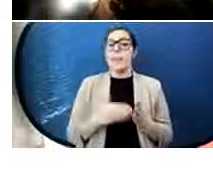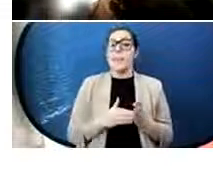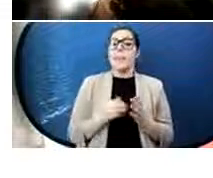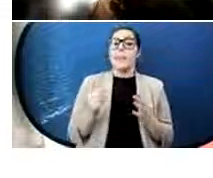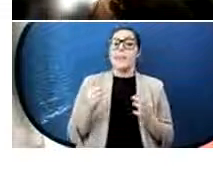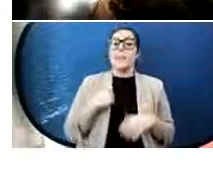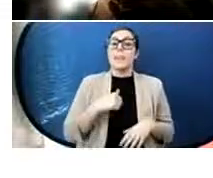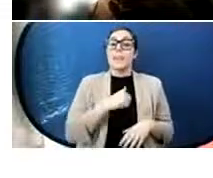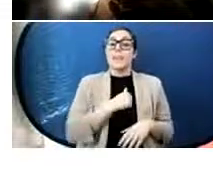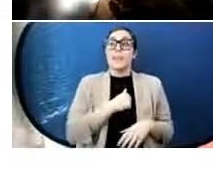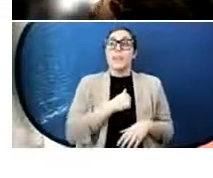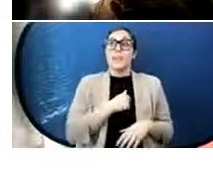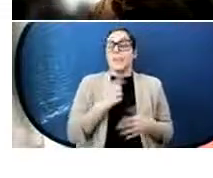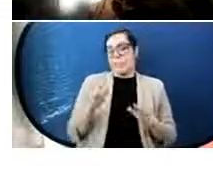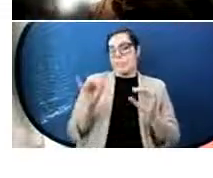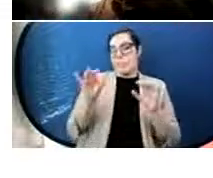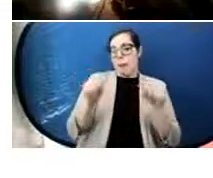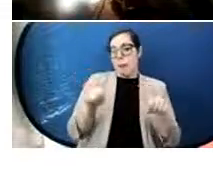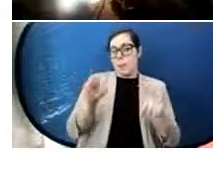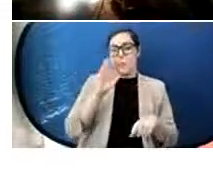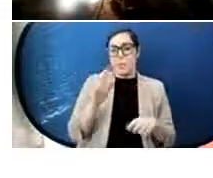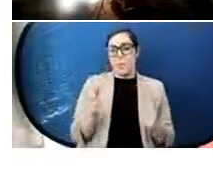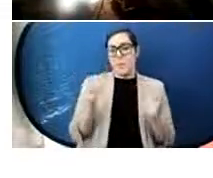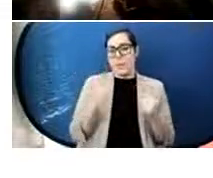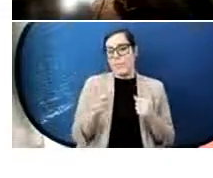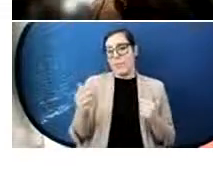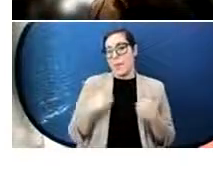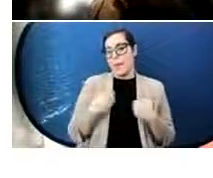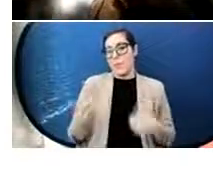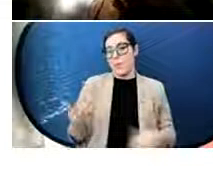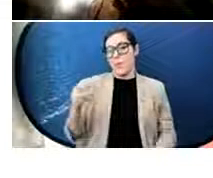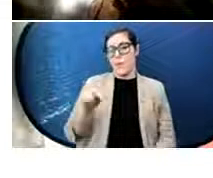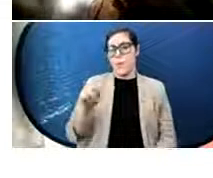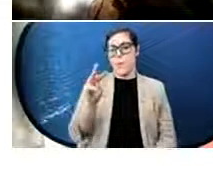if possible, we know that many of you have websites, places on your websites,